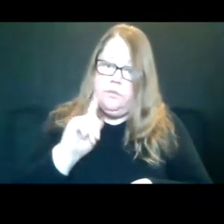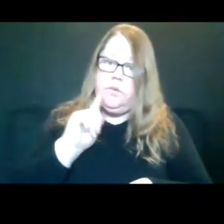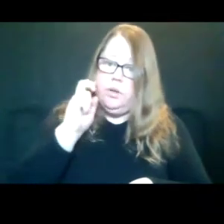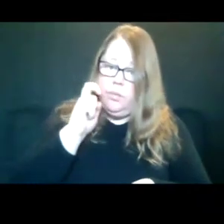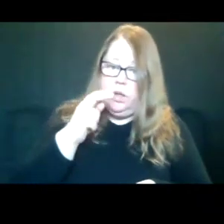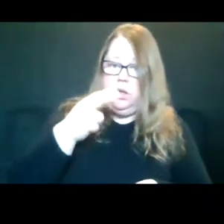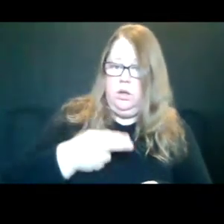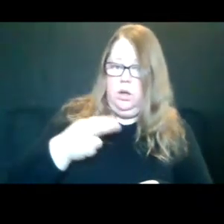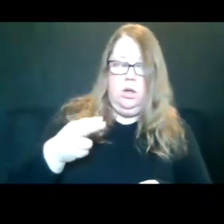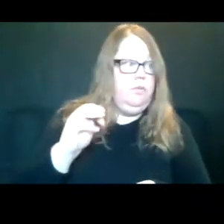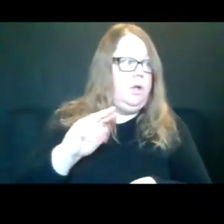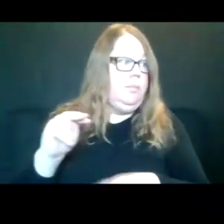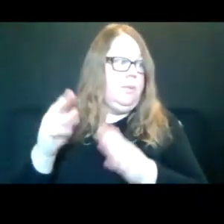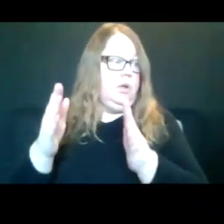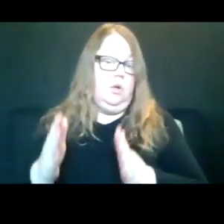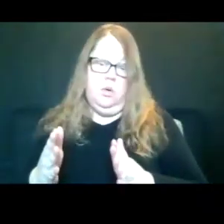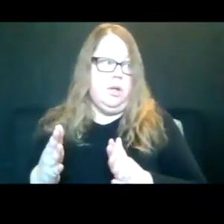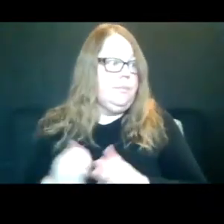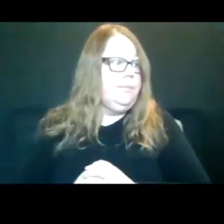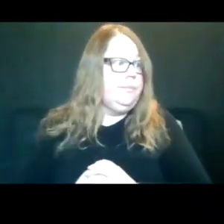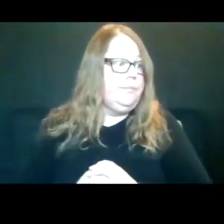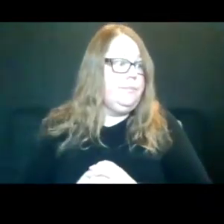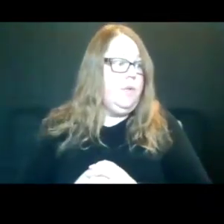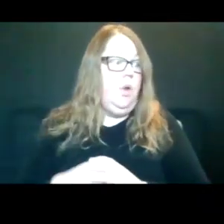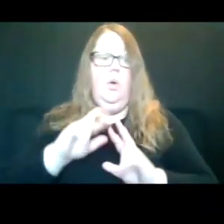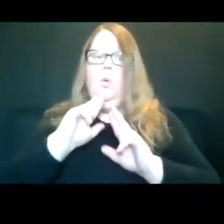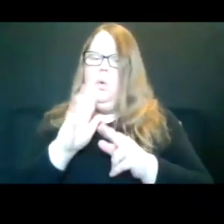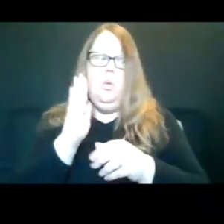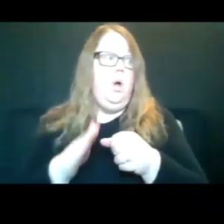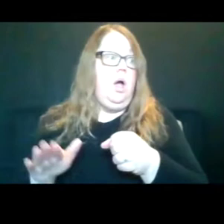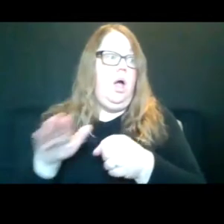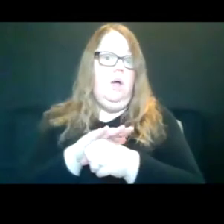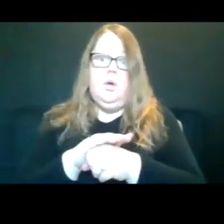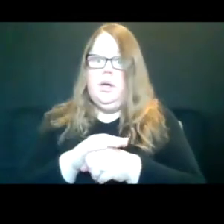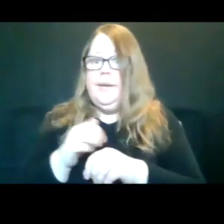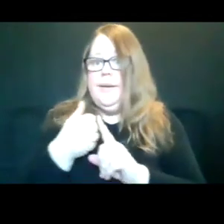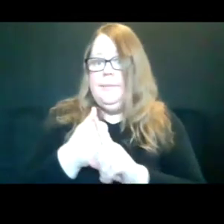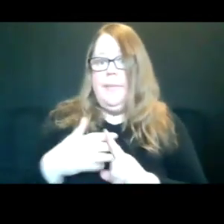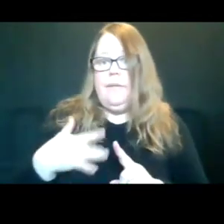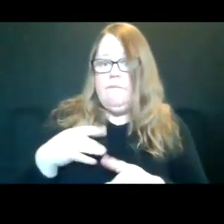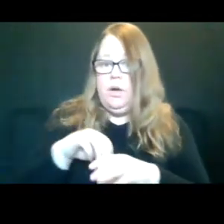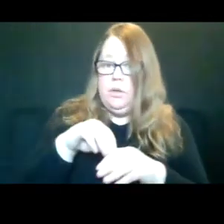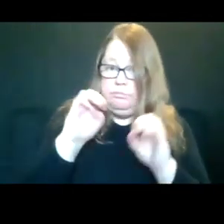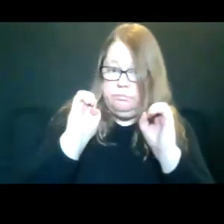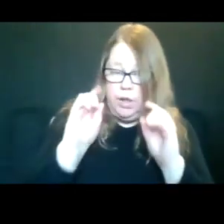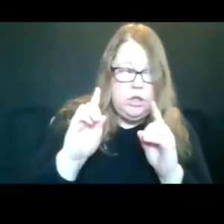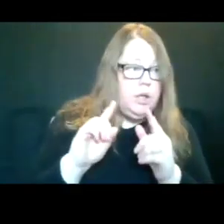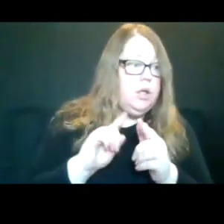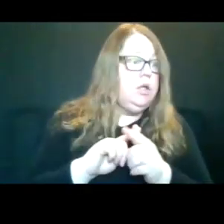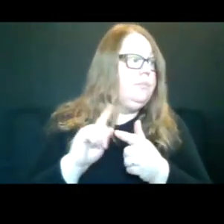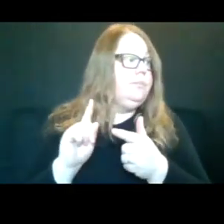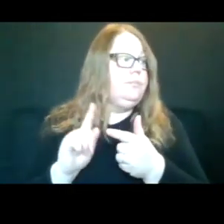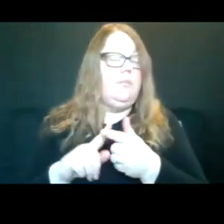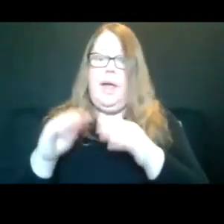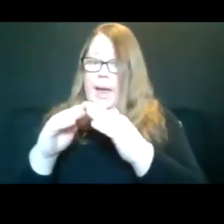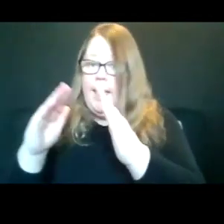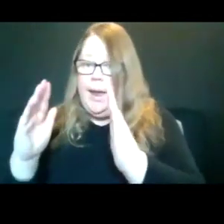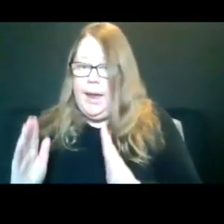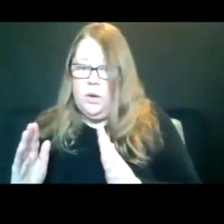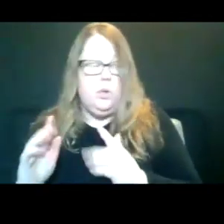communities in Minnesota. The report will cover impacts felt in education, housing,